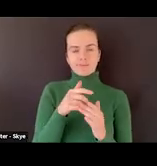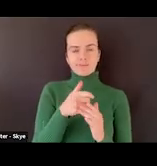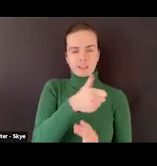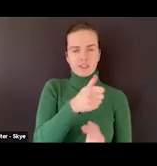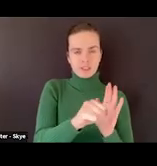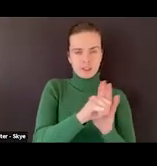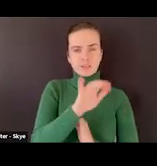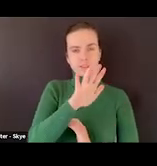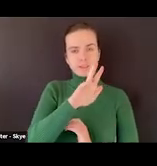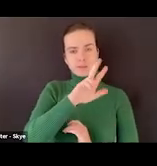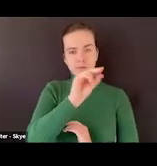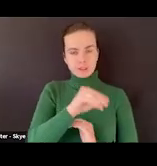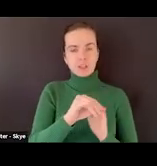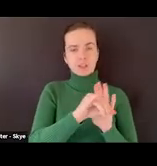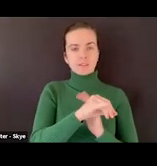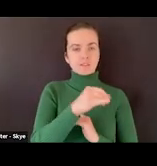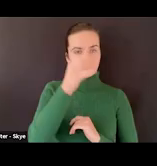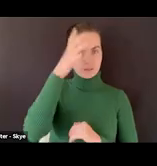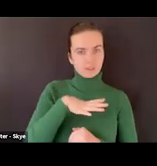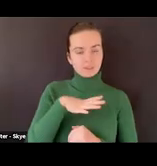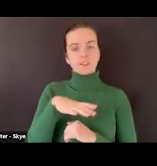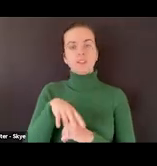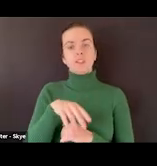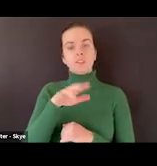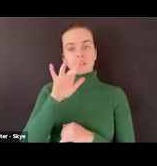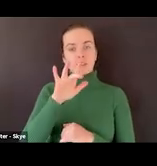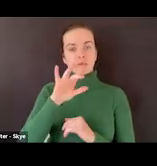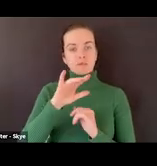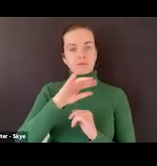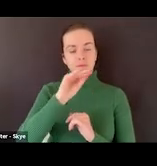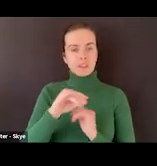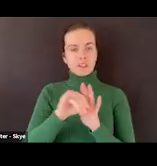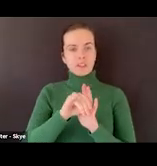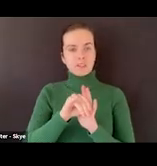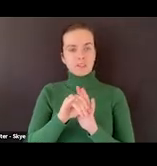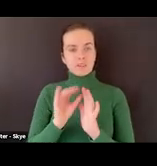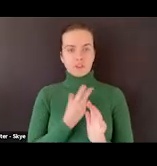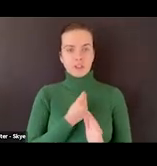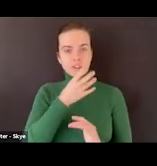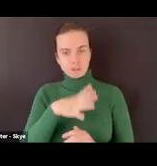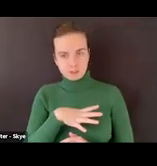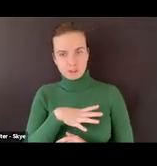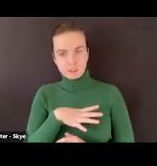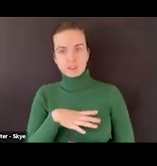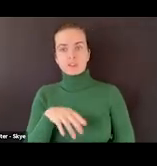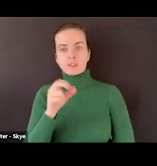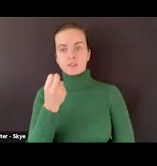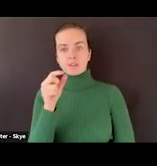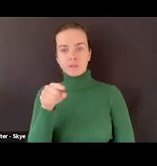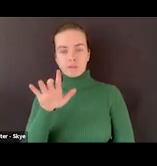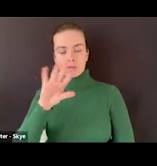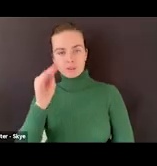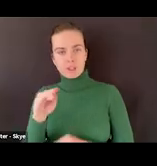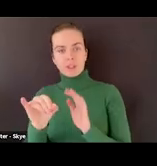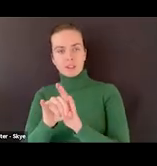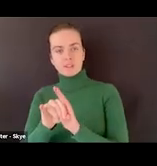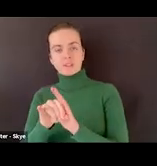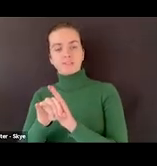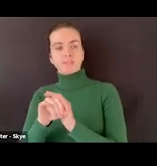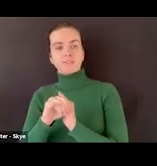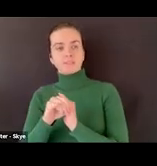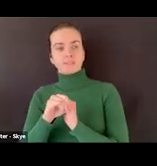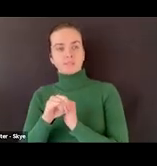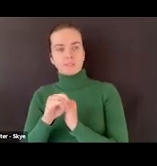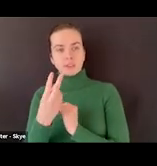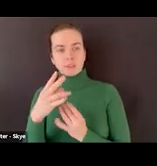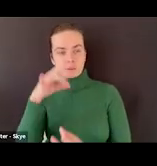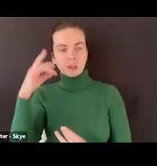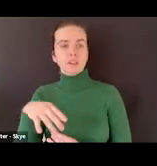identified as male, 25% trans female, and 12.5% as two spirit, and nine as trans male.